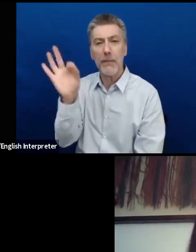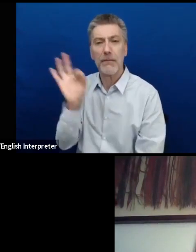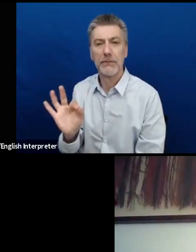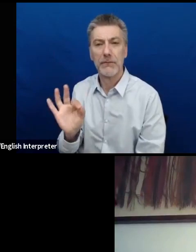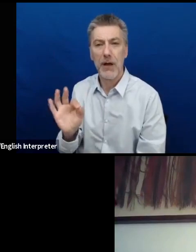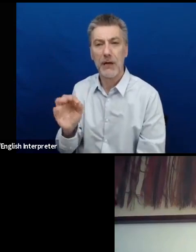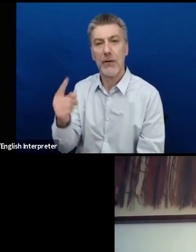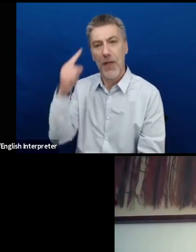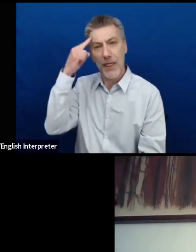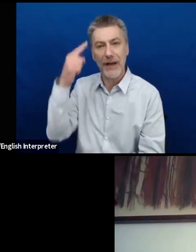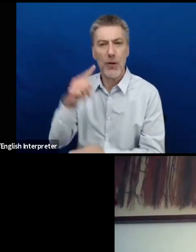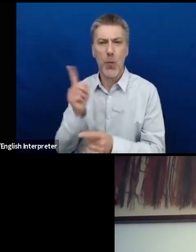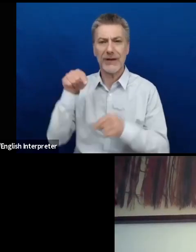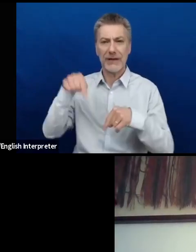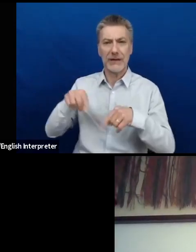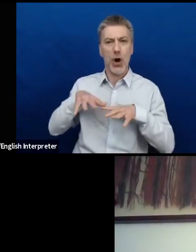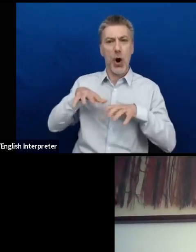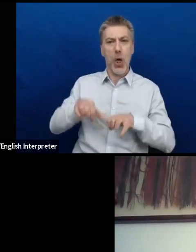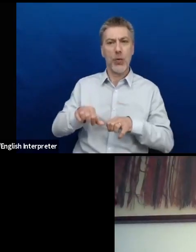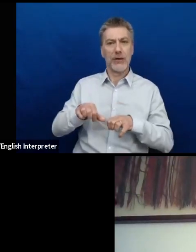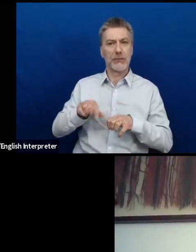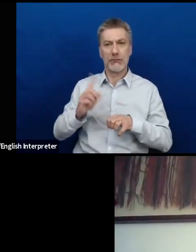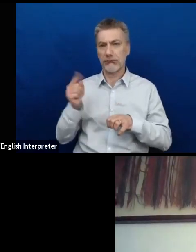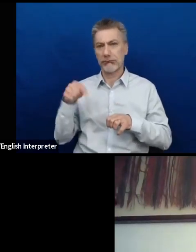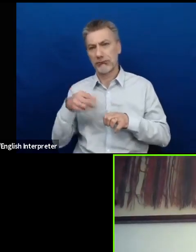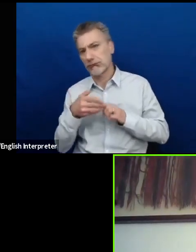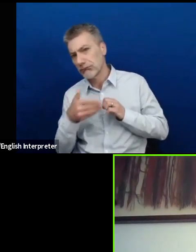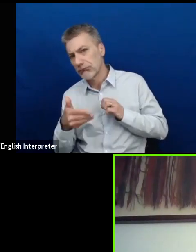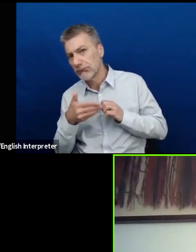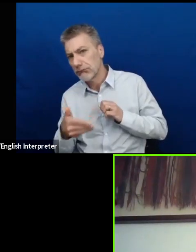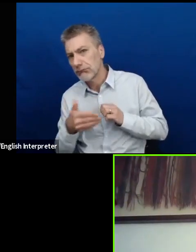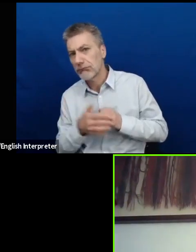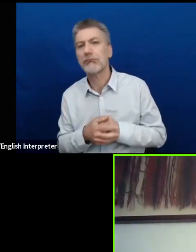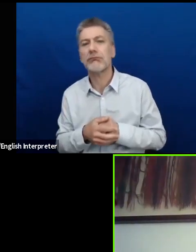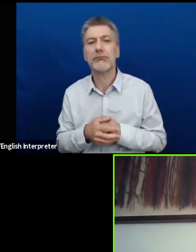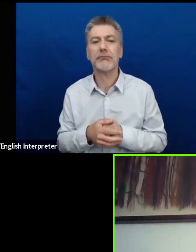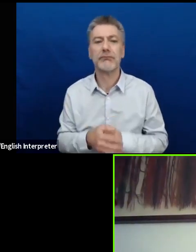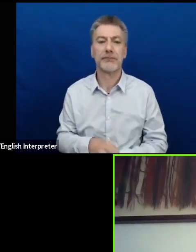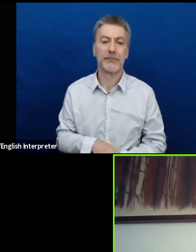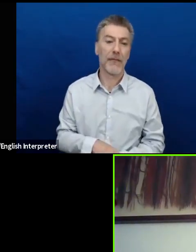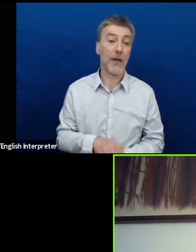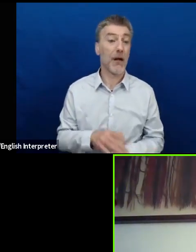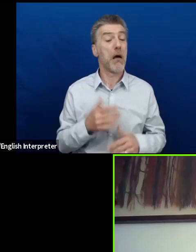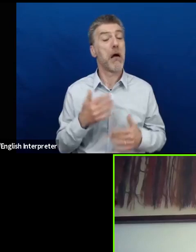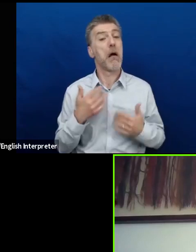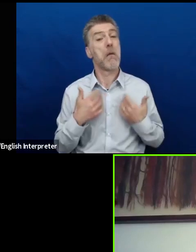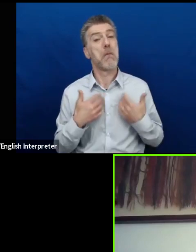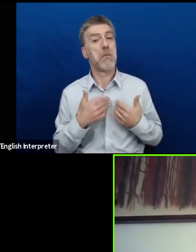financial relationships, inequalities and so on and until